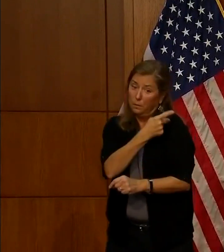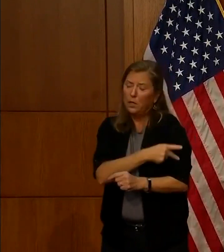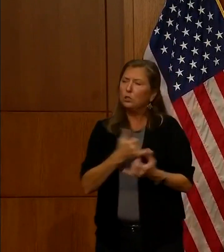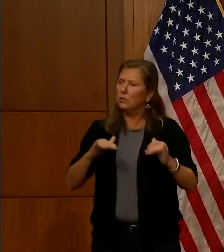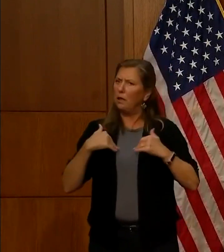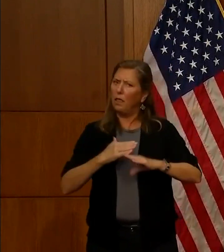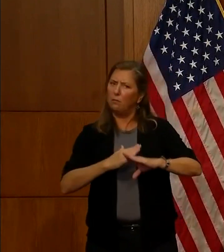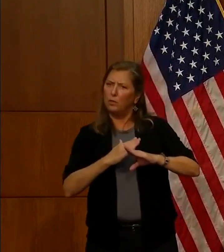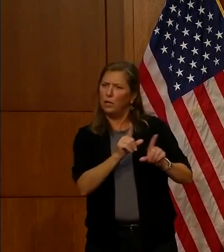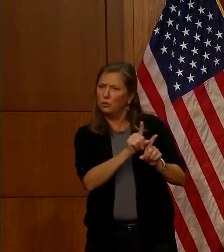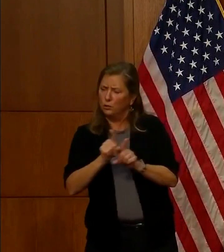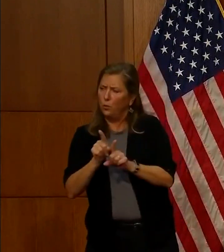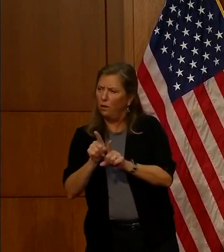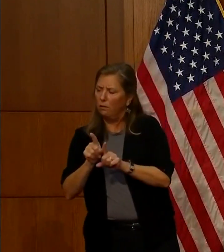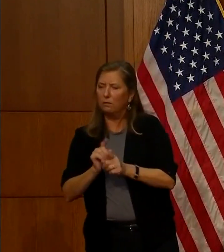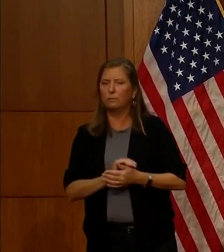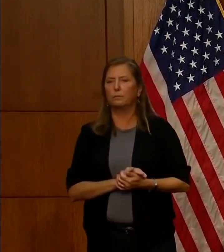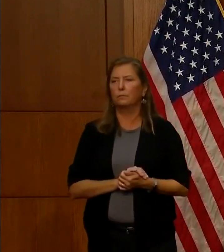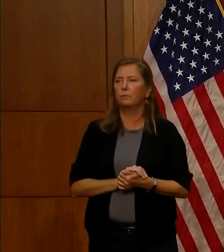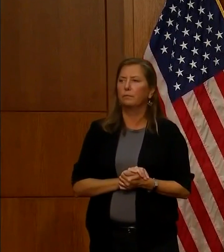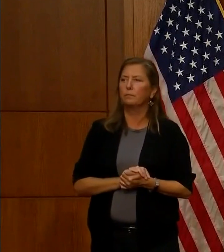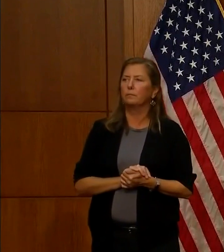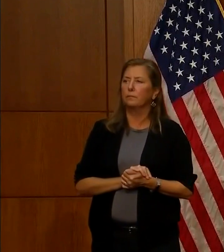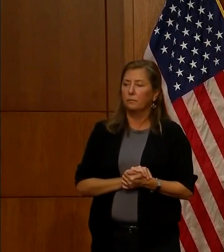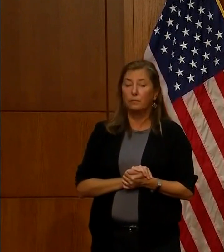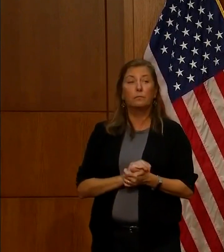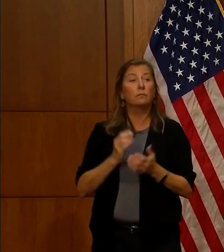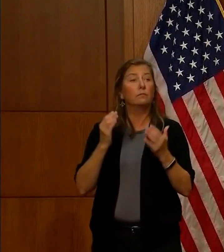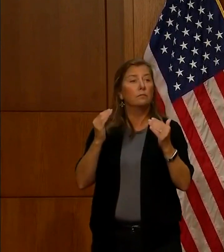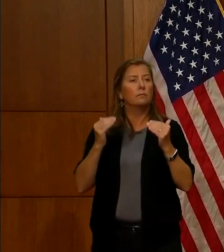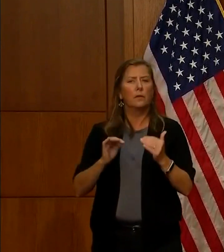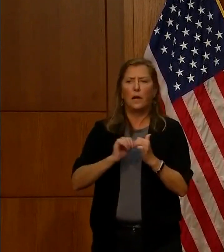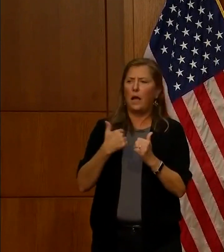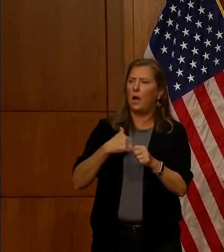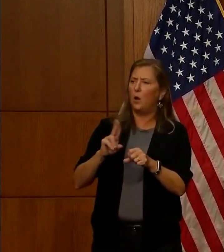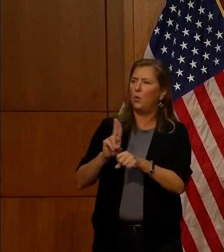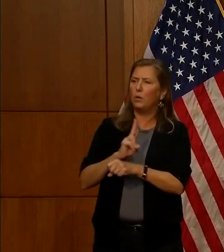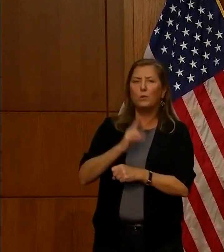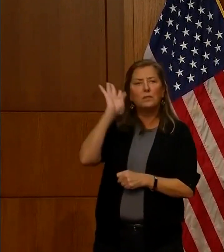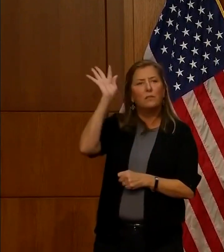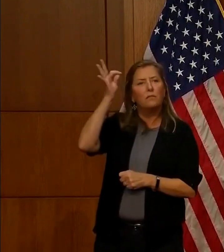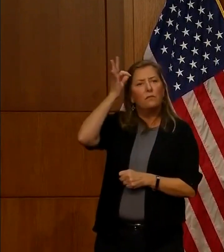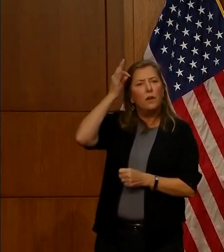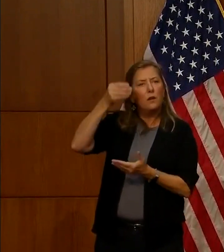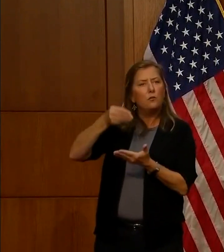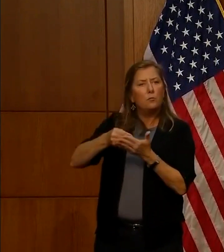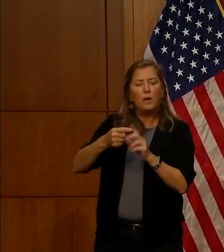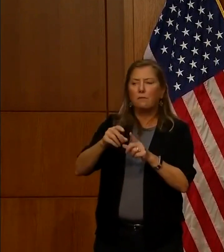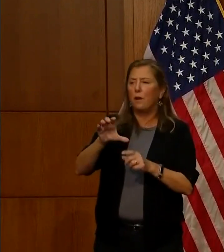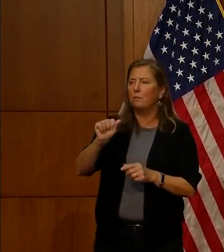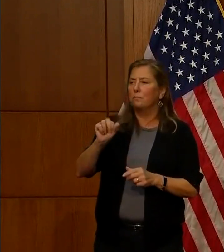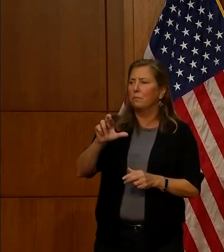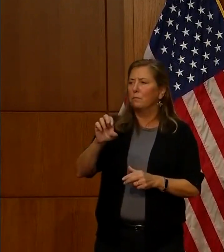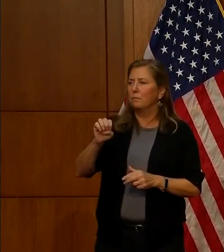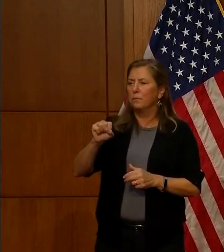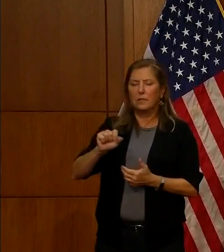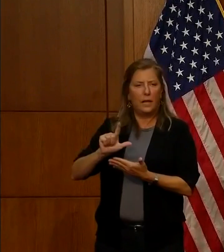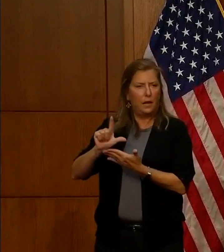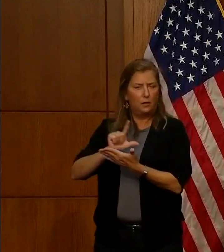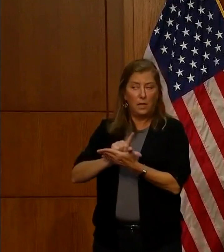PROTECTION BUT IF YOU'RE A PATIENT. YOU'RE STILL PROTECTED AS WELL. I'D LIKE TO TURN NOW